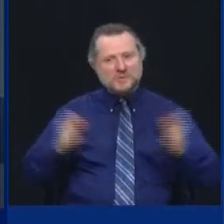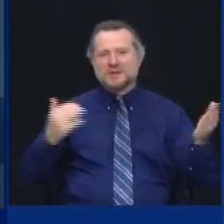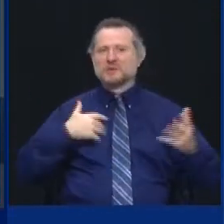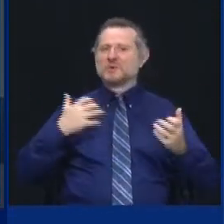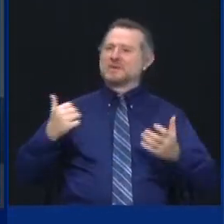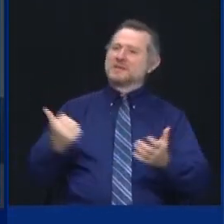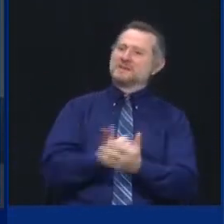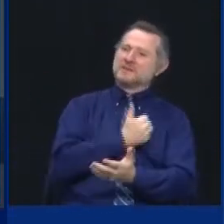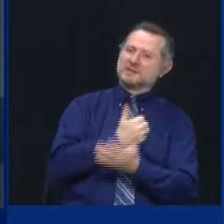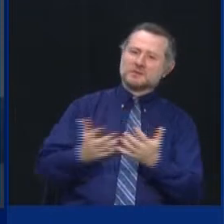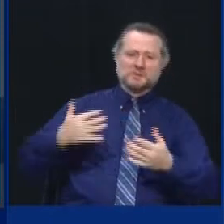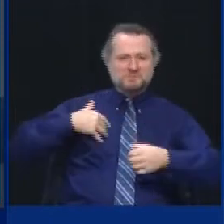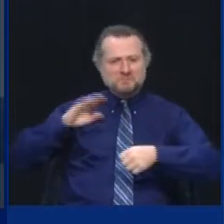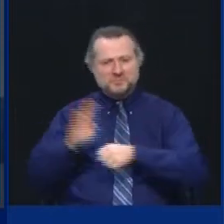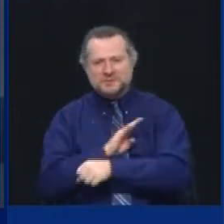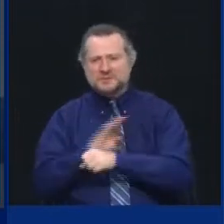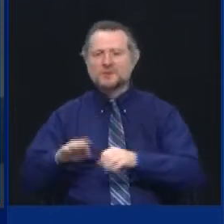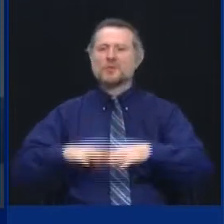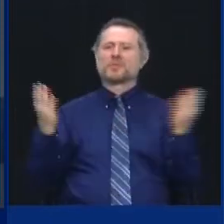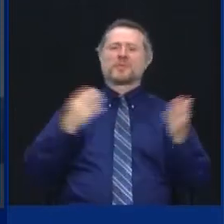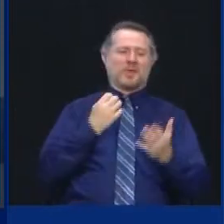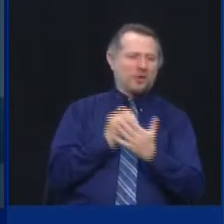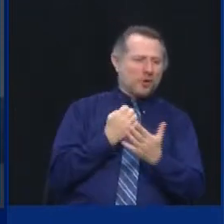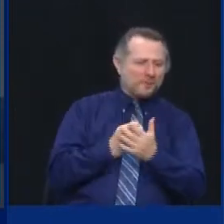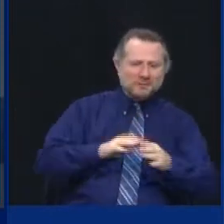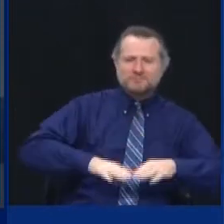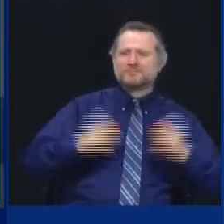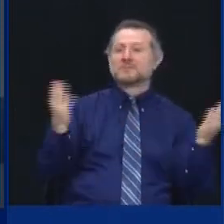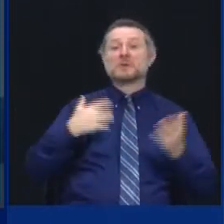THIS COUNTRY. IT'S HAPPENING ALL ACROSS THE GLOBE.